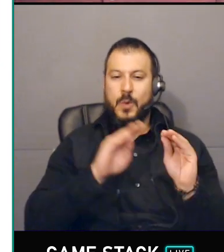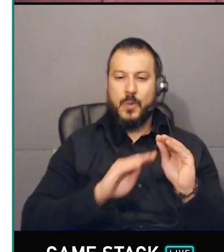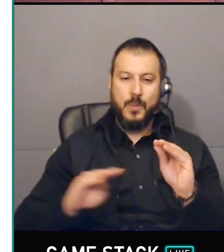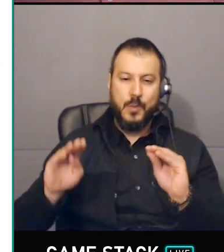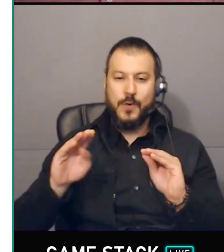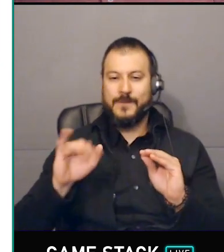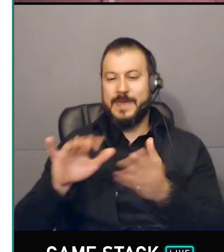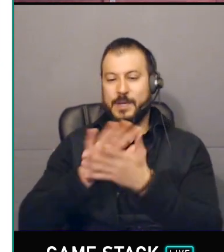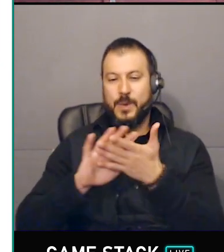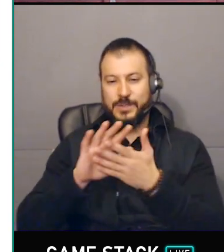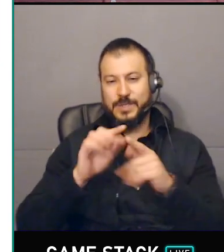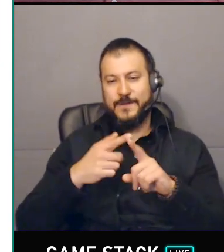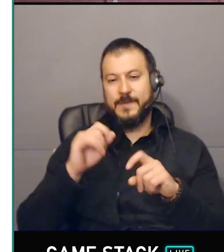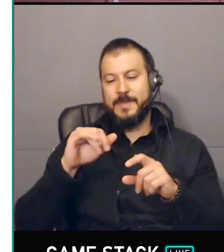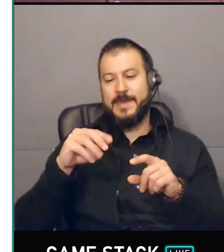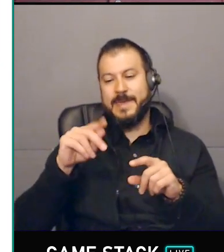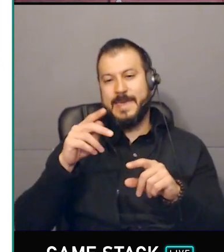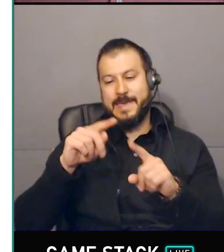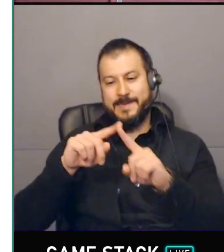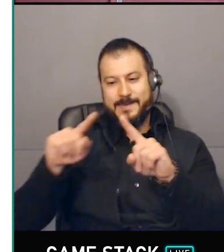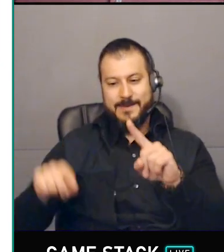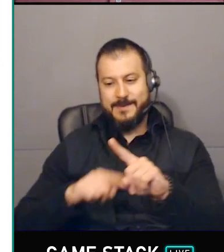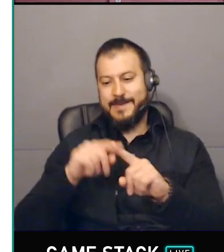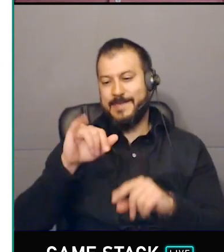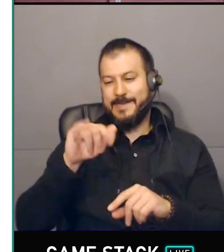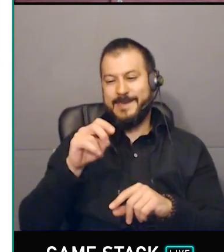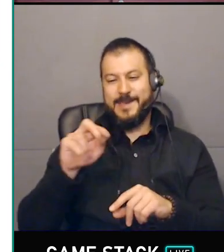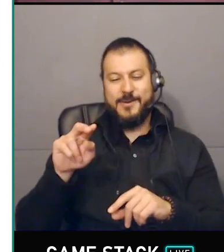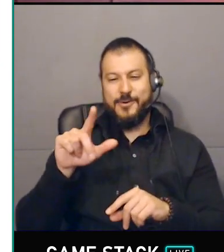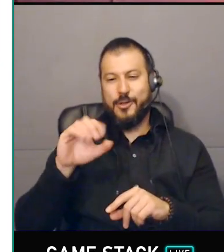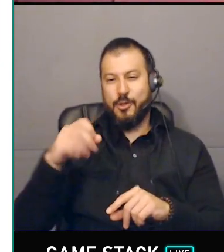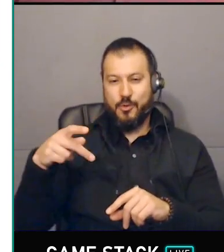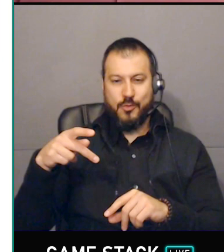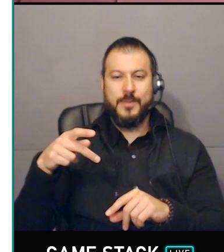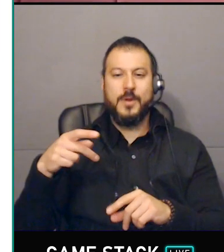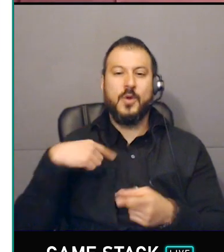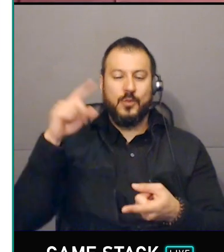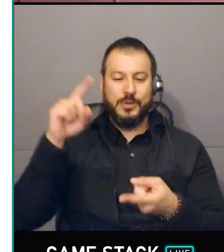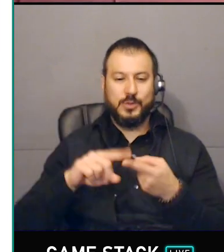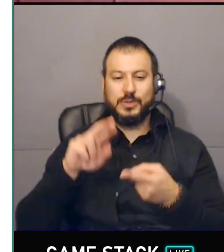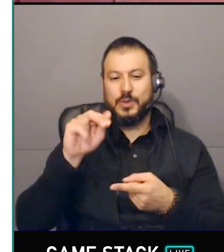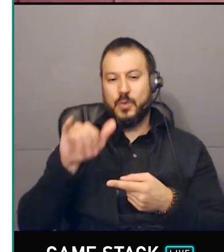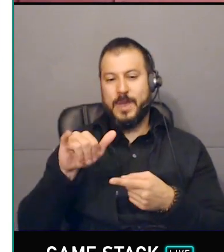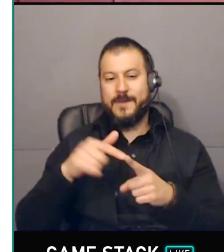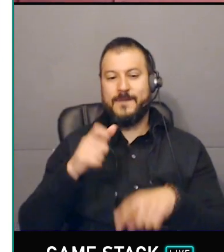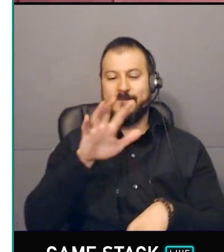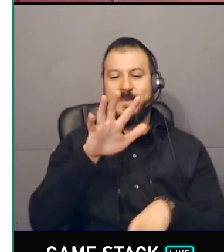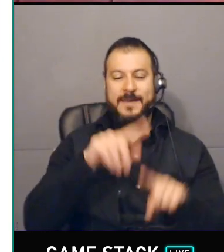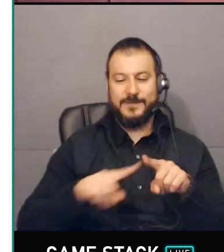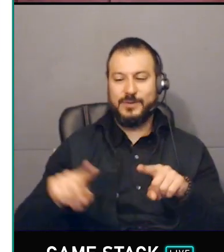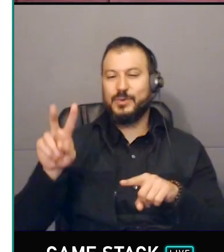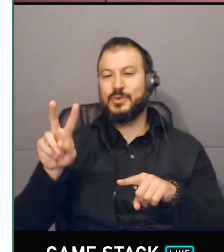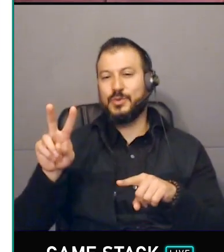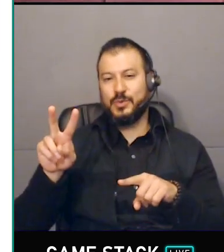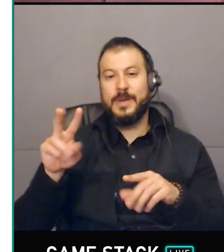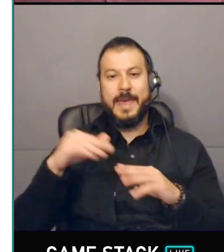We move this incoherency from the inner loop. We reduced the ray count from five to two at